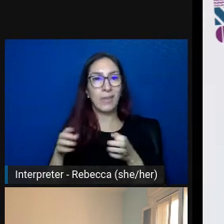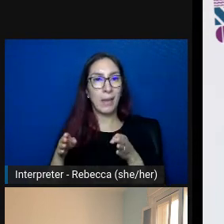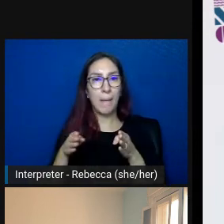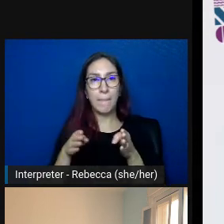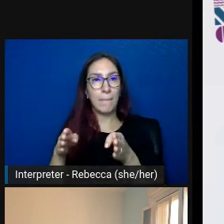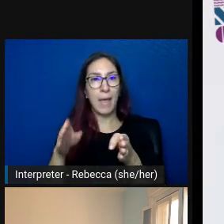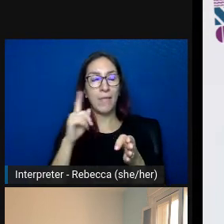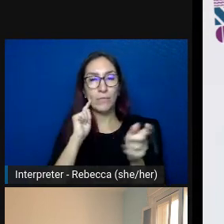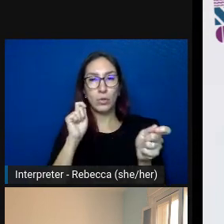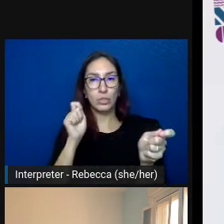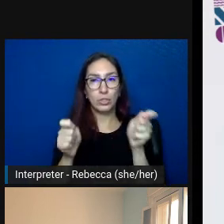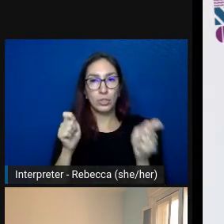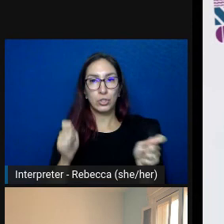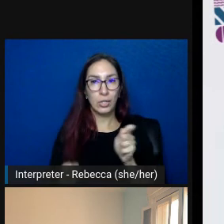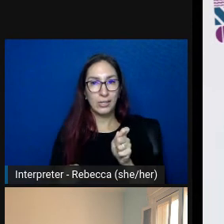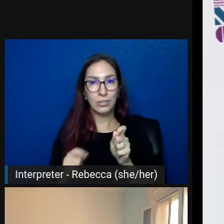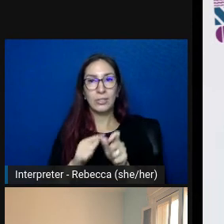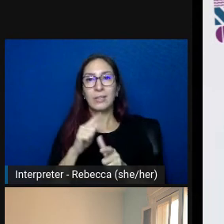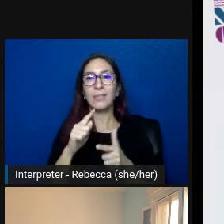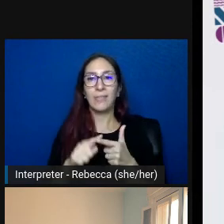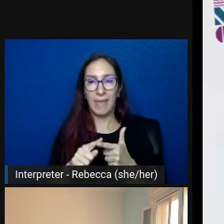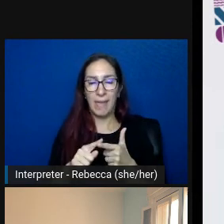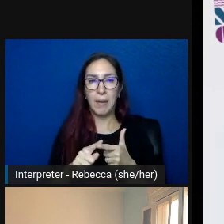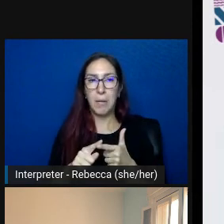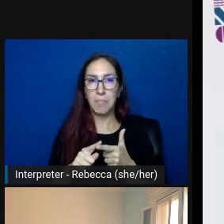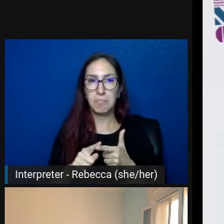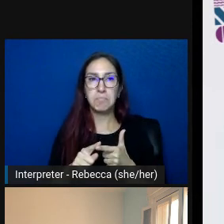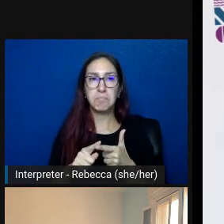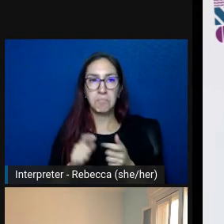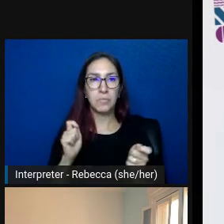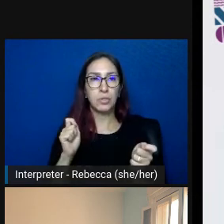and then it change the output.